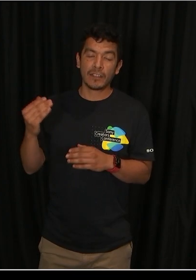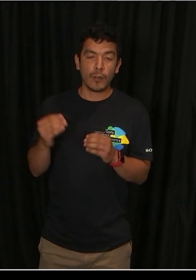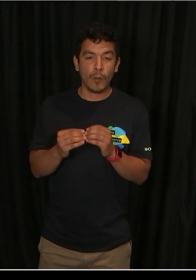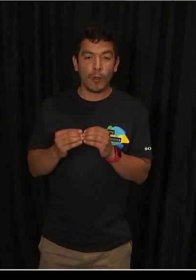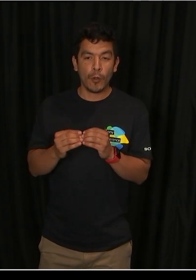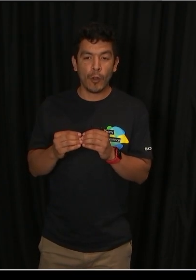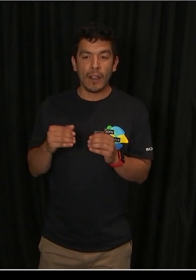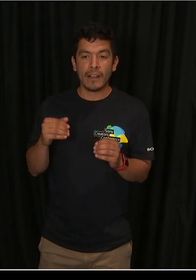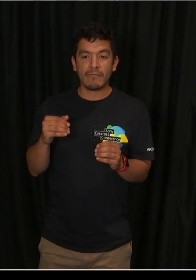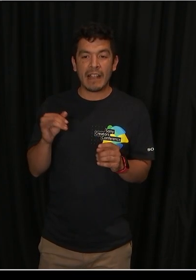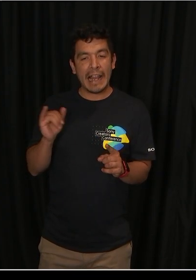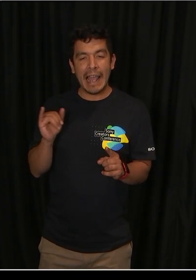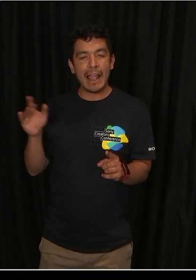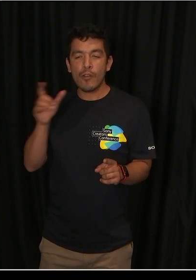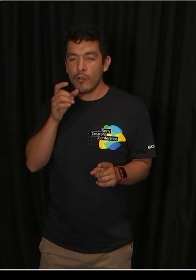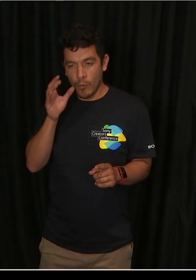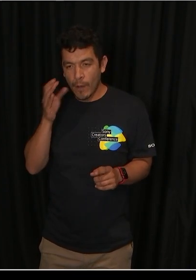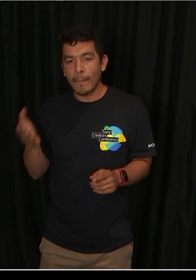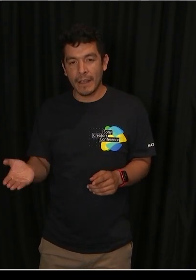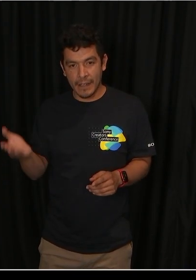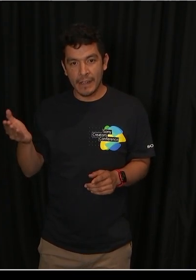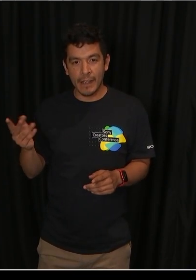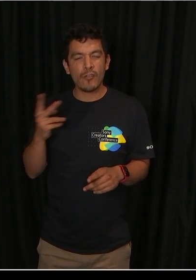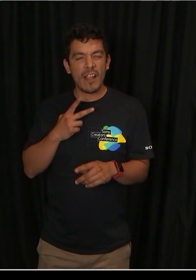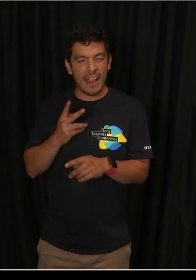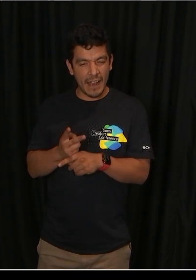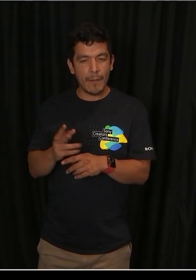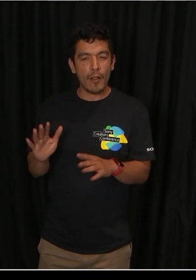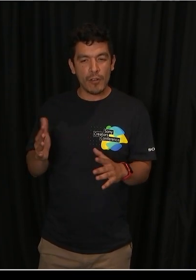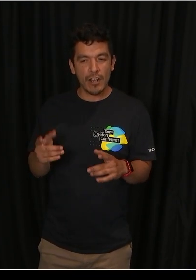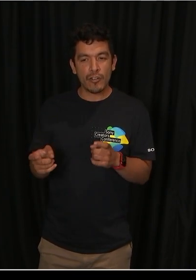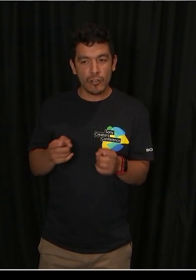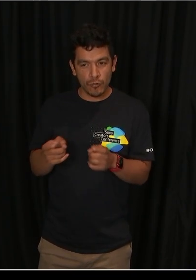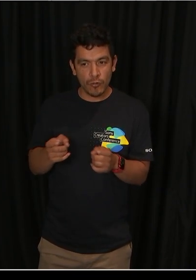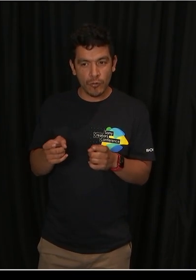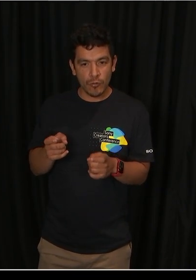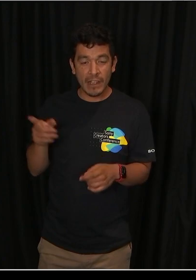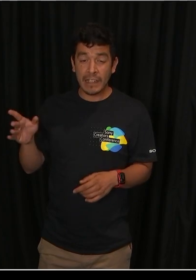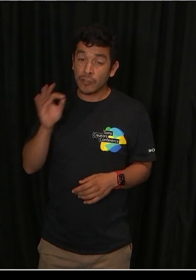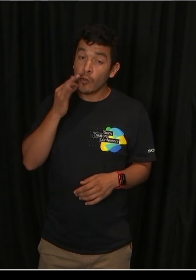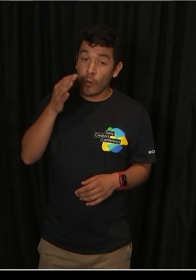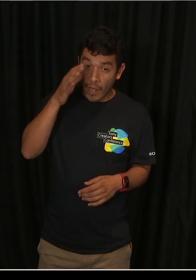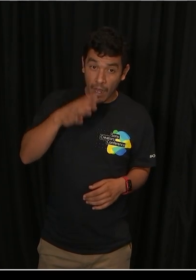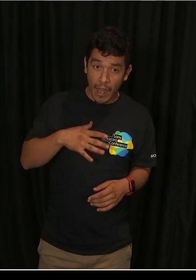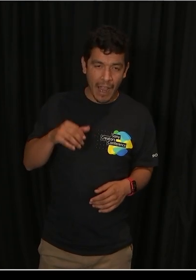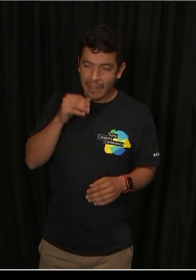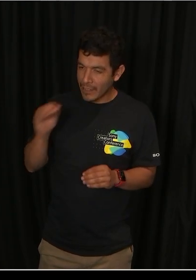in the realm of who he is going to be. We kept it pretty controlled. He's a cool guy. He doesn't move a whole lot.